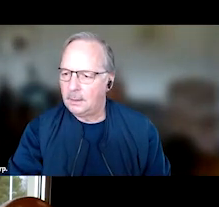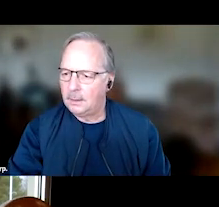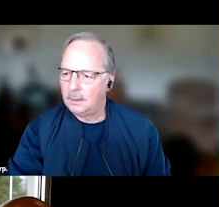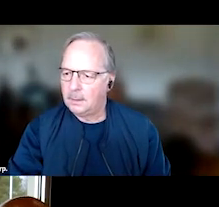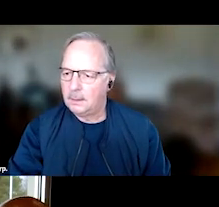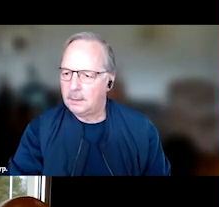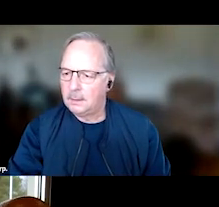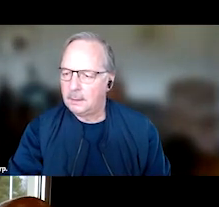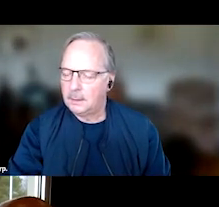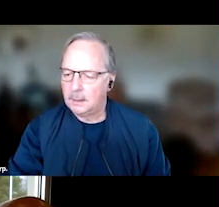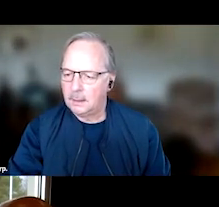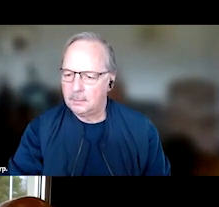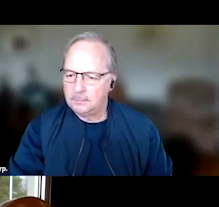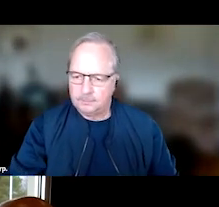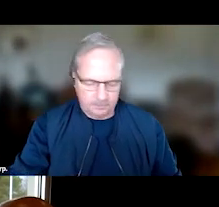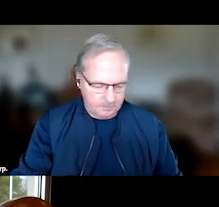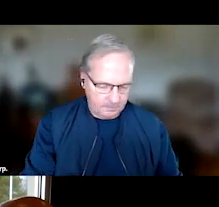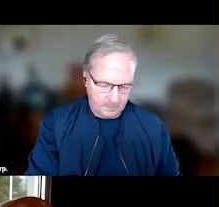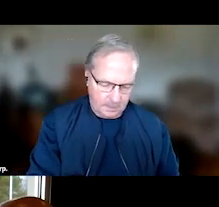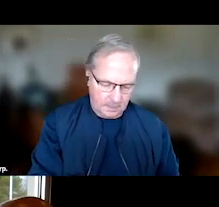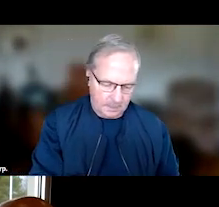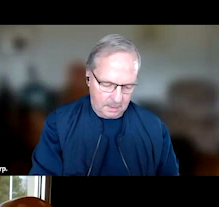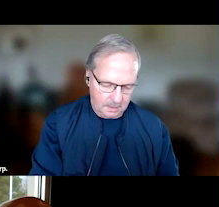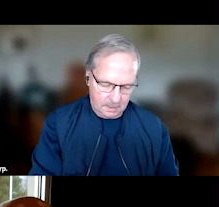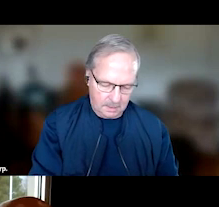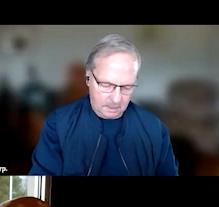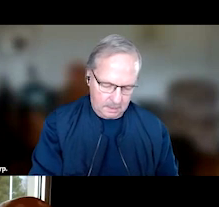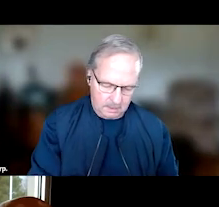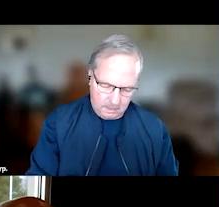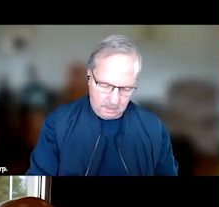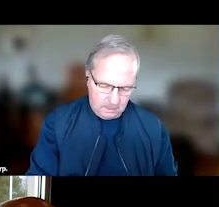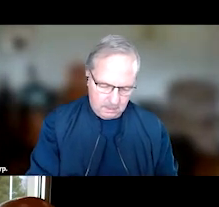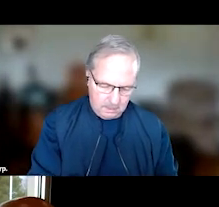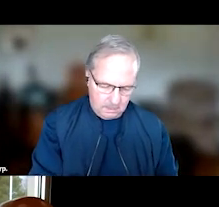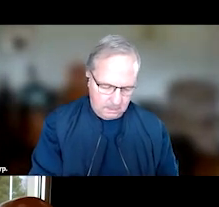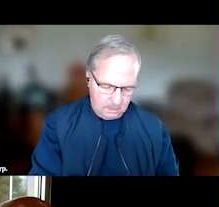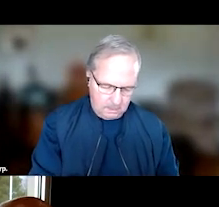So here's a quick overview of our agenda for today. I'm not gonna read this out loud